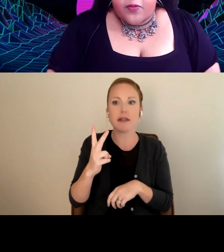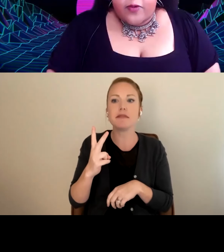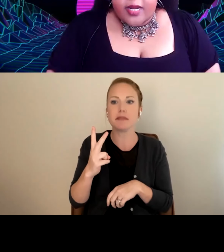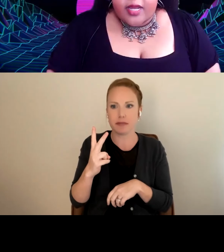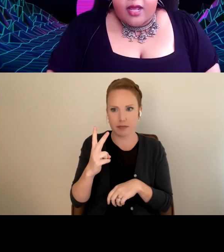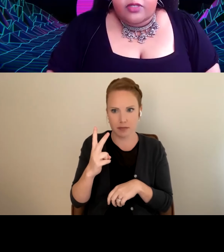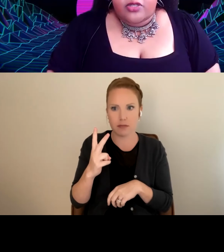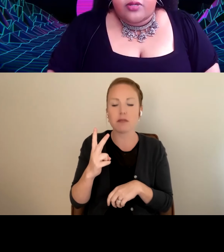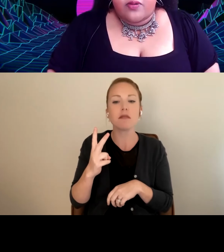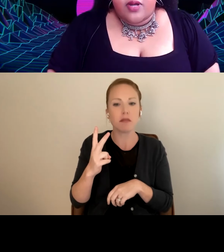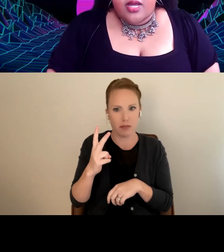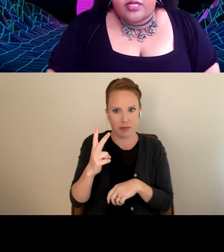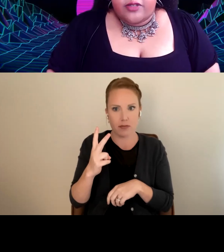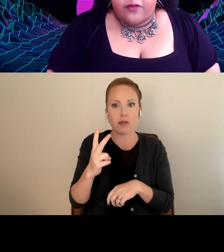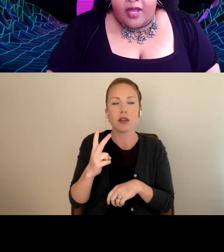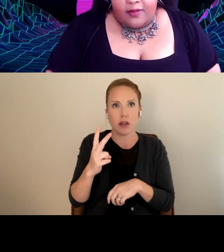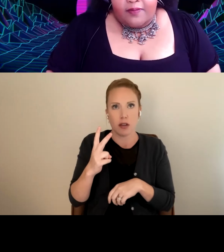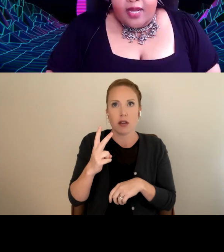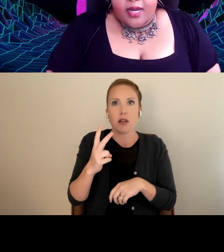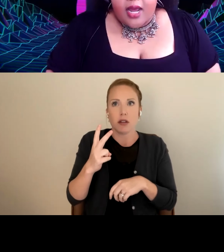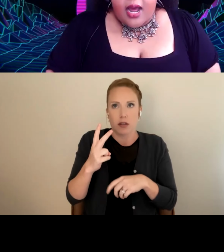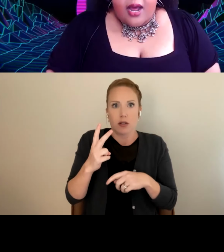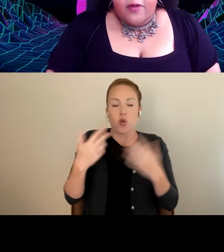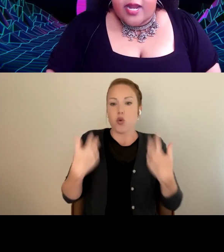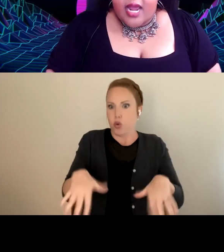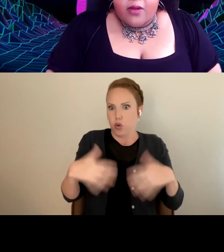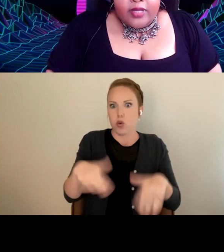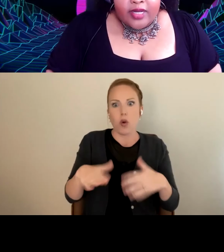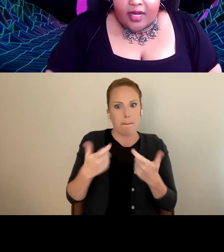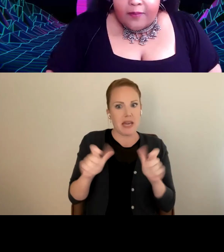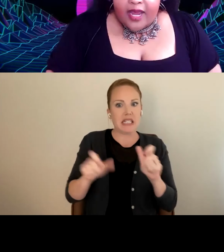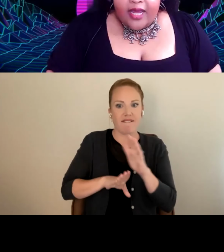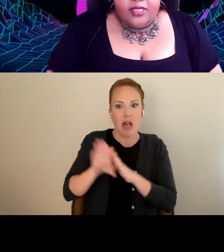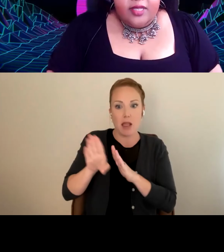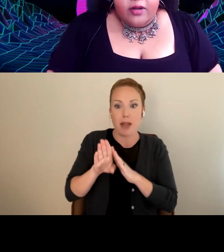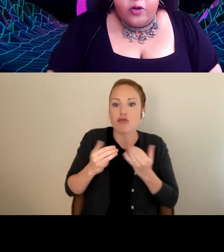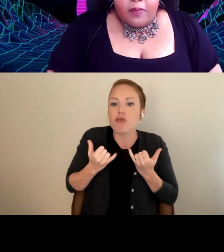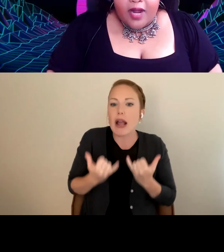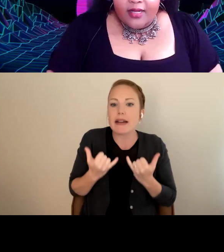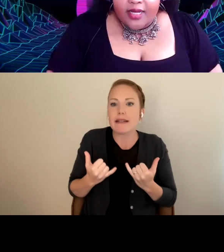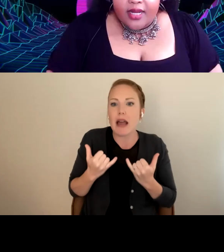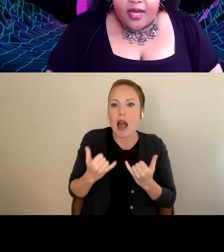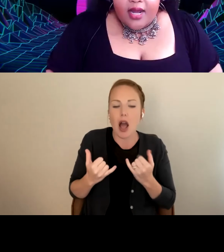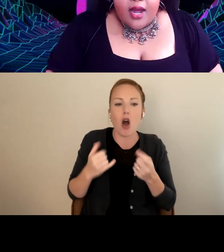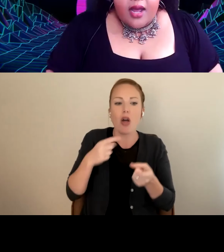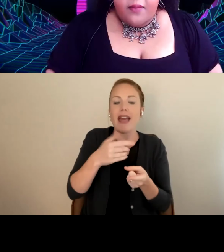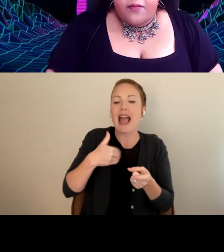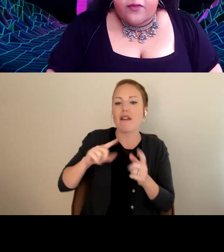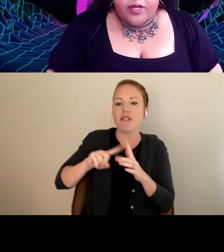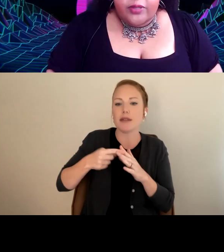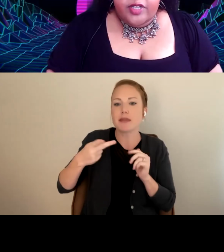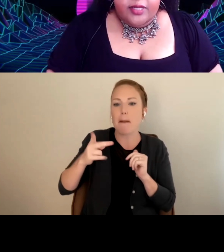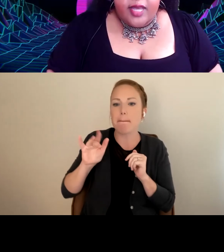when it comes to development. Right now, GitHub their copilot feature which is an